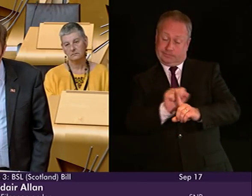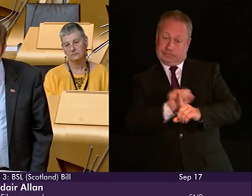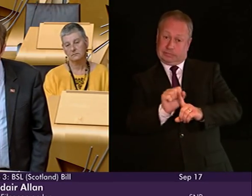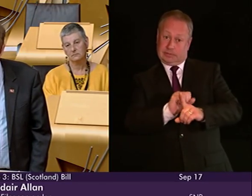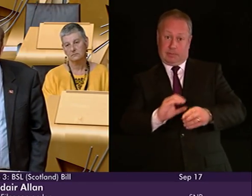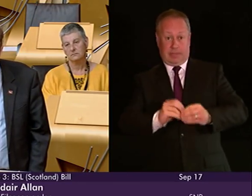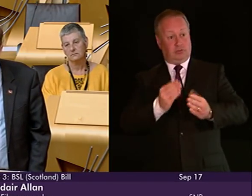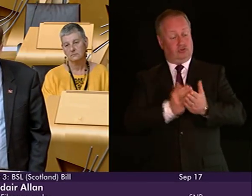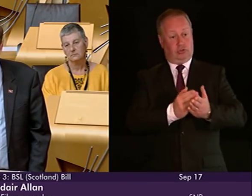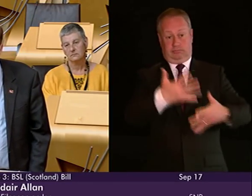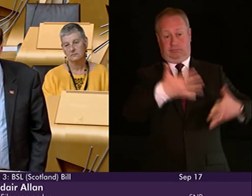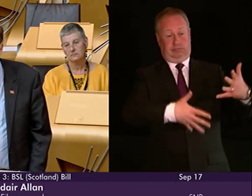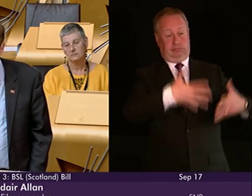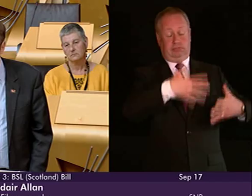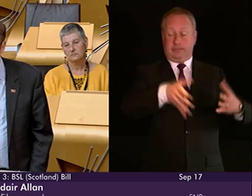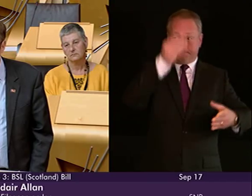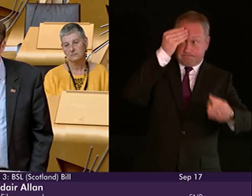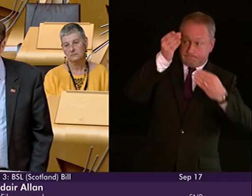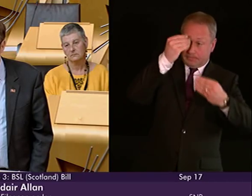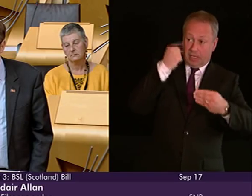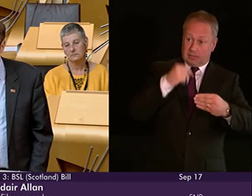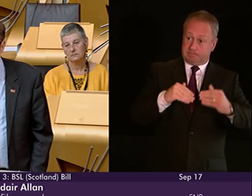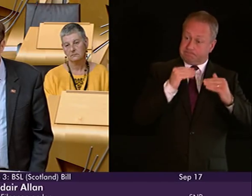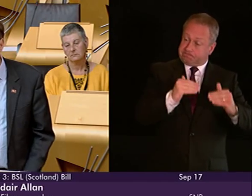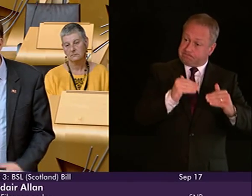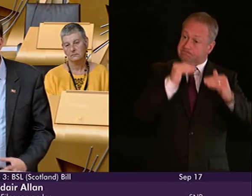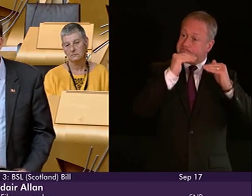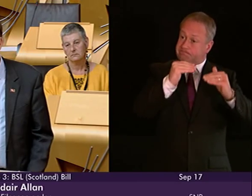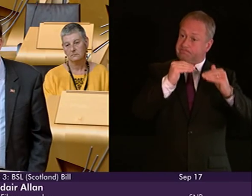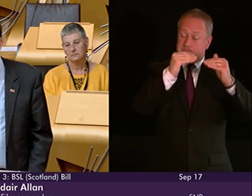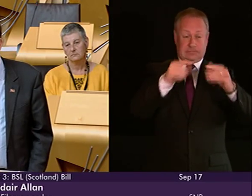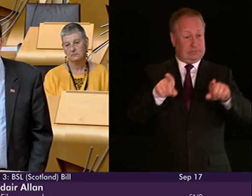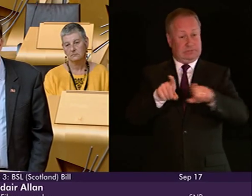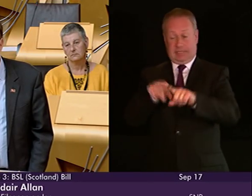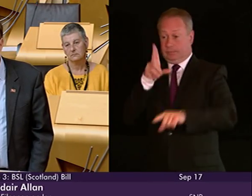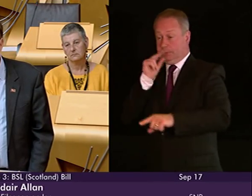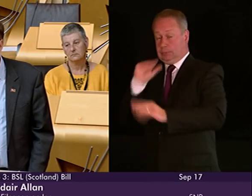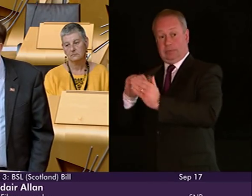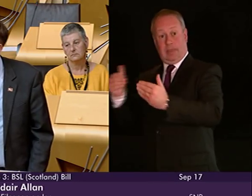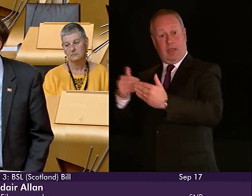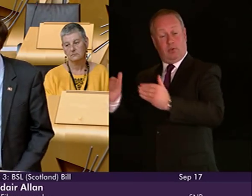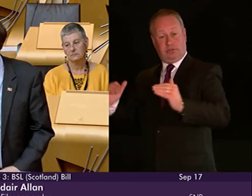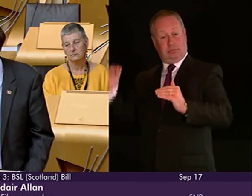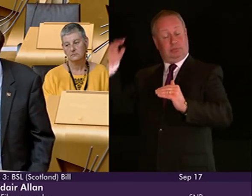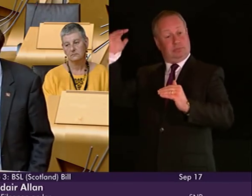to ensure that BSL learners can progress in their language learning in the same way as learners of spoken languages do. I am happy to